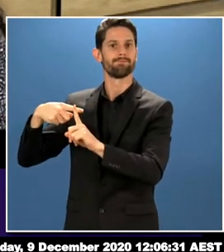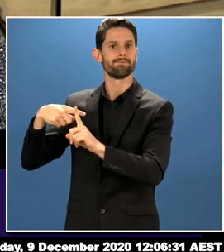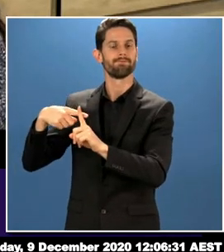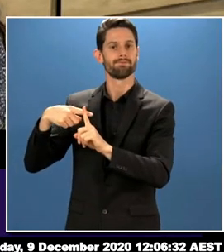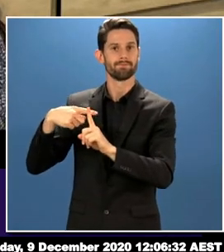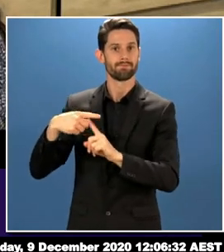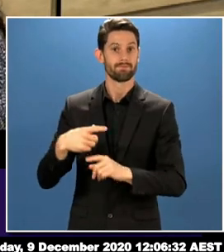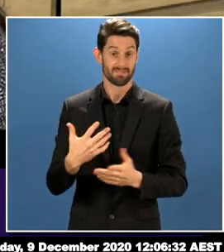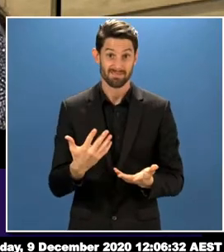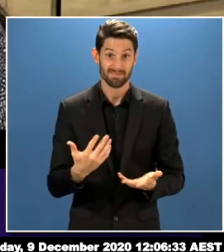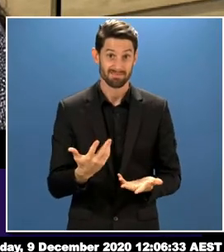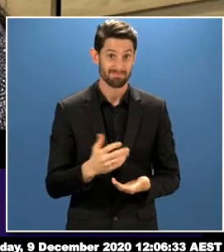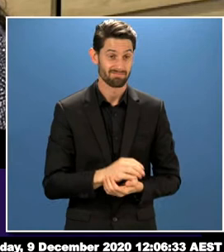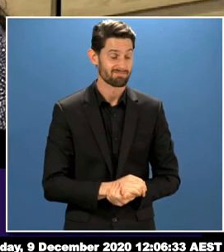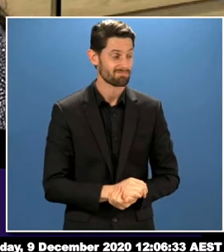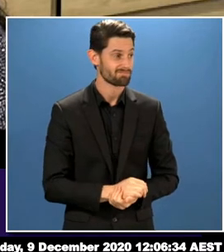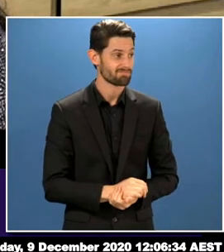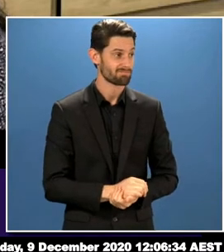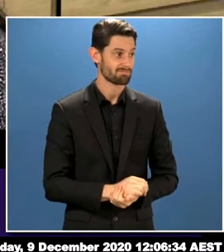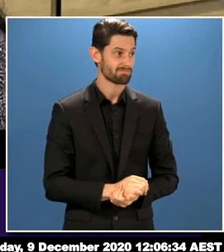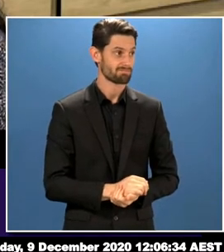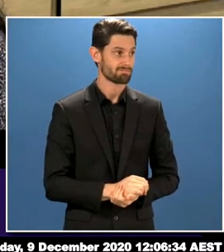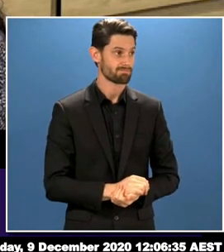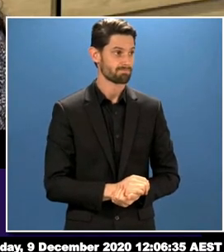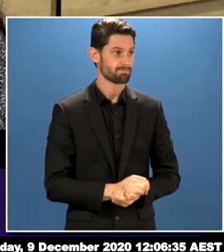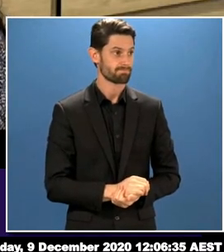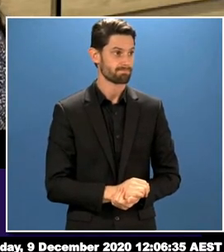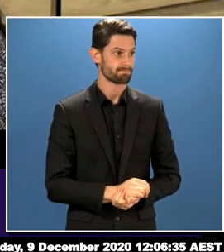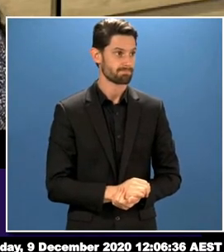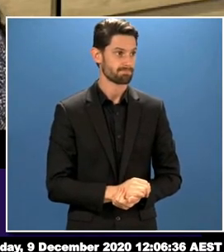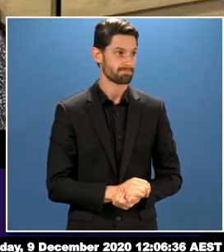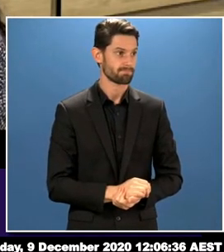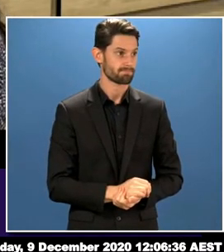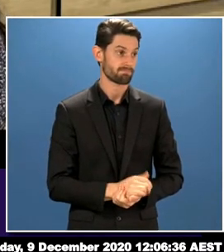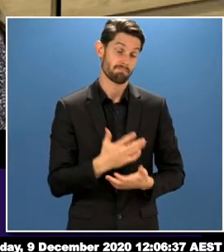Exactly, so that would be my hope.